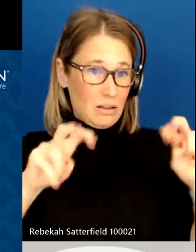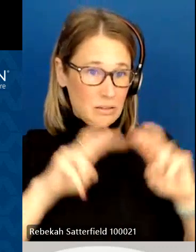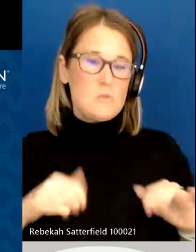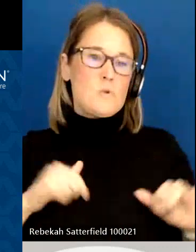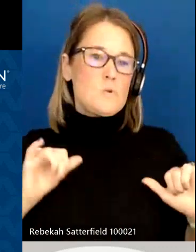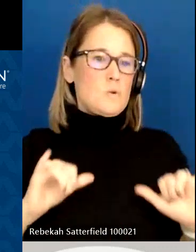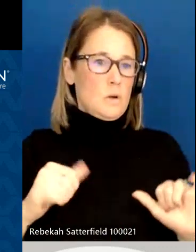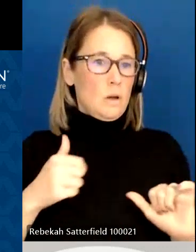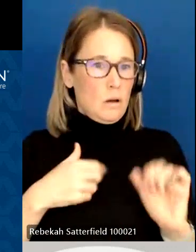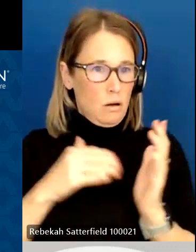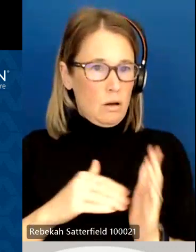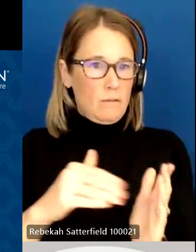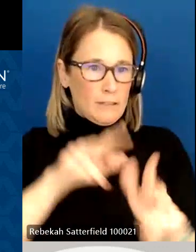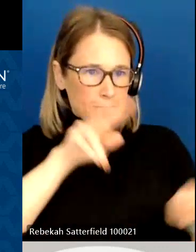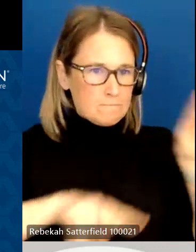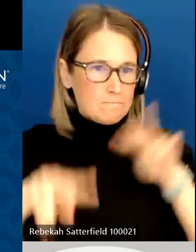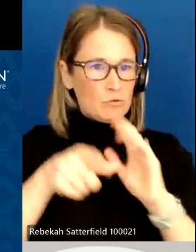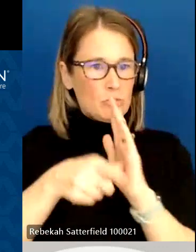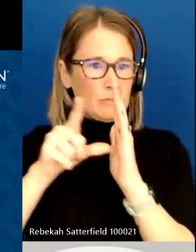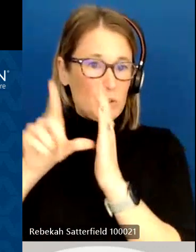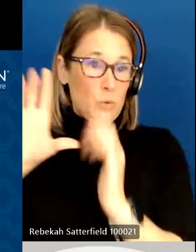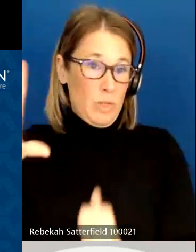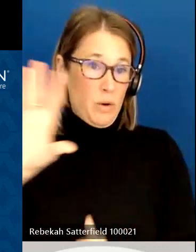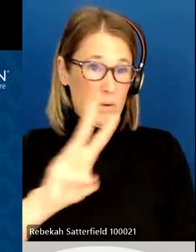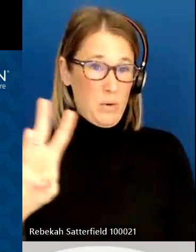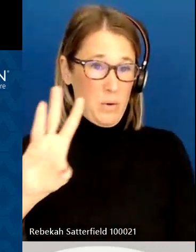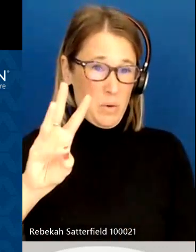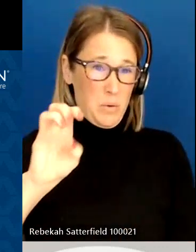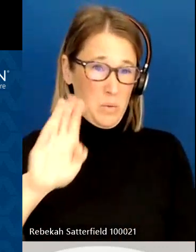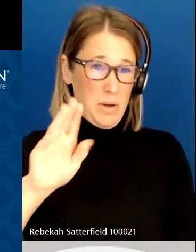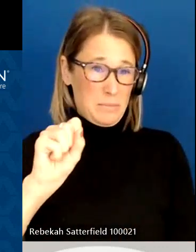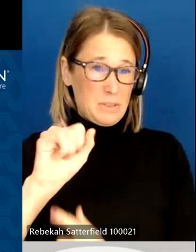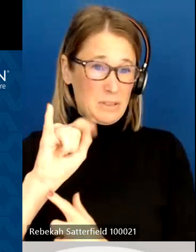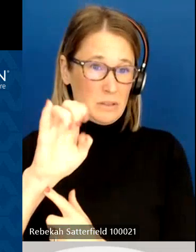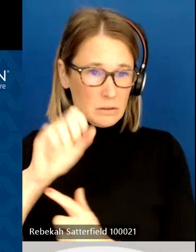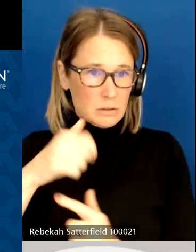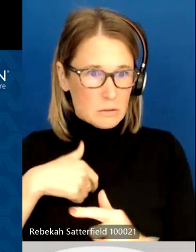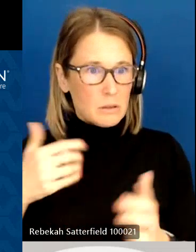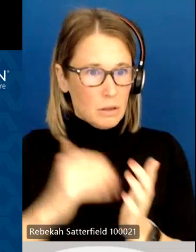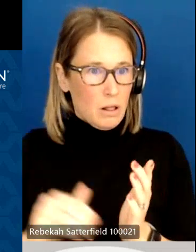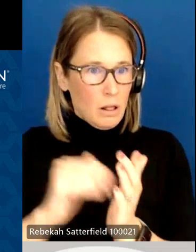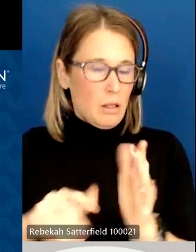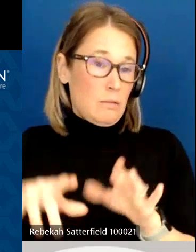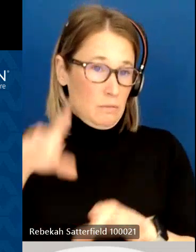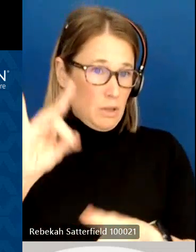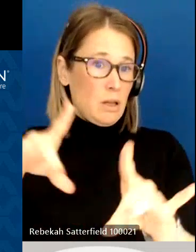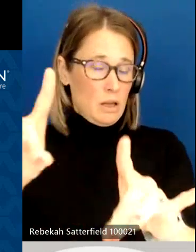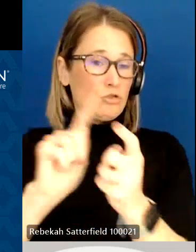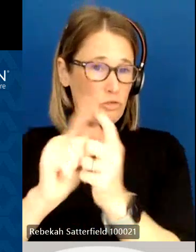conduct a thorough review of their websites while I frequently find translated uh notices into the